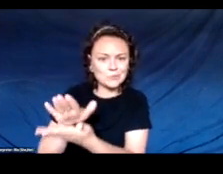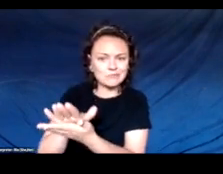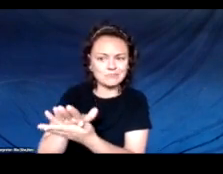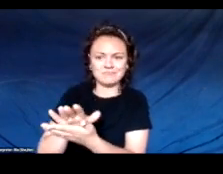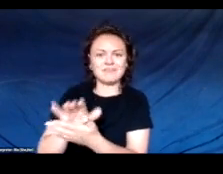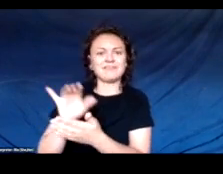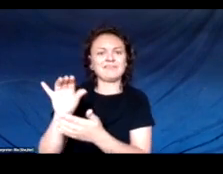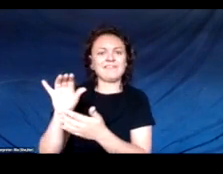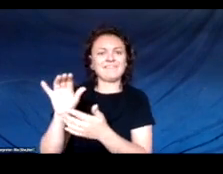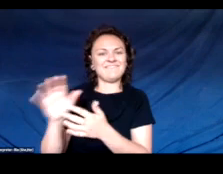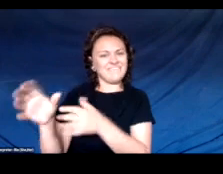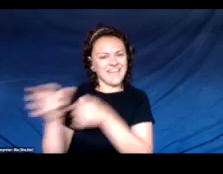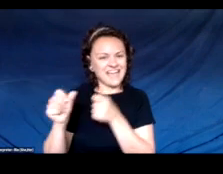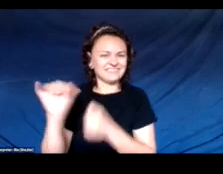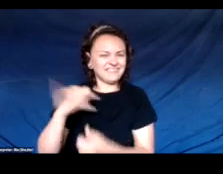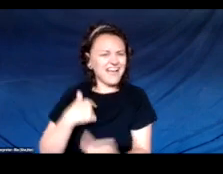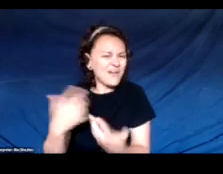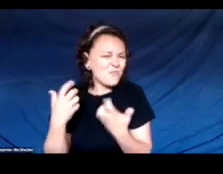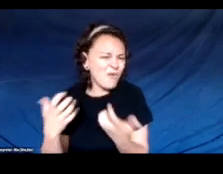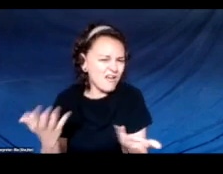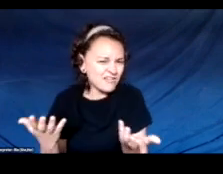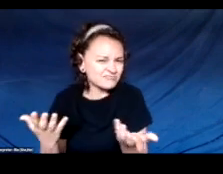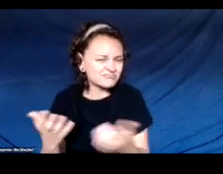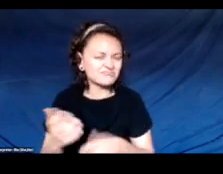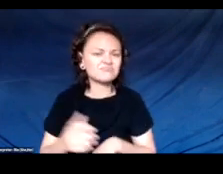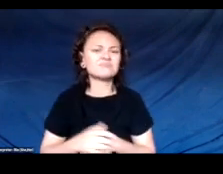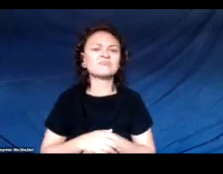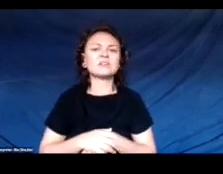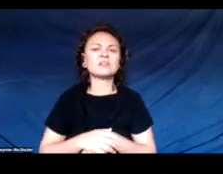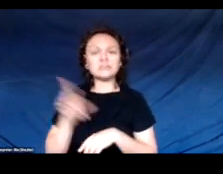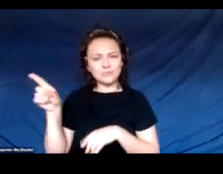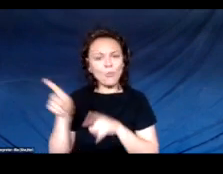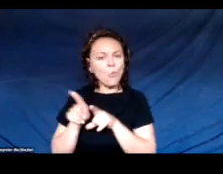And like I said, he has ADHD.